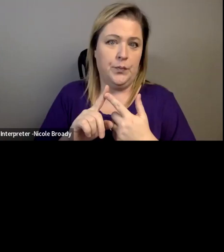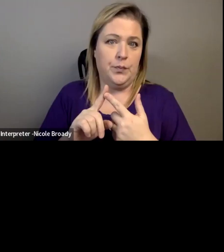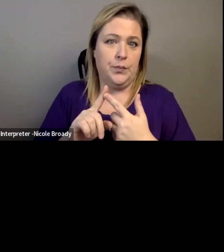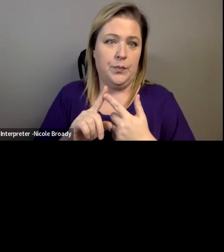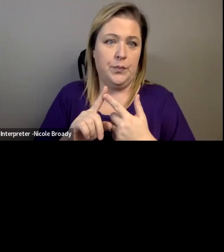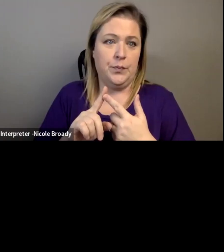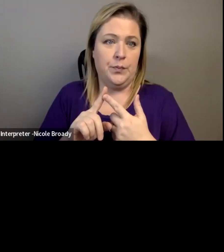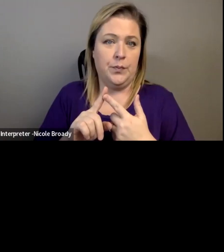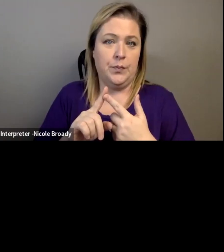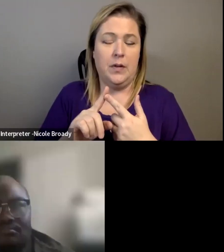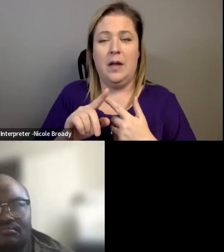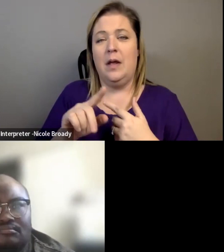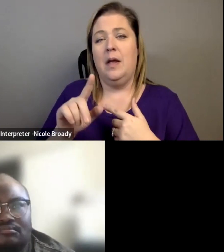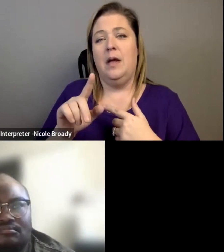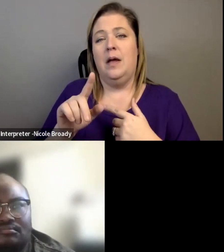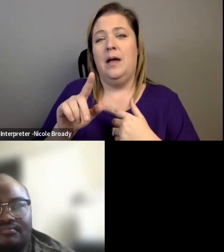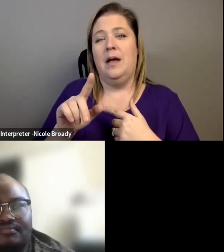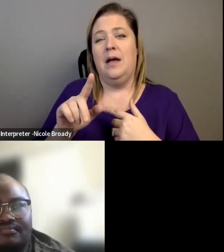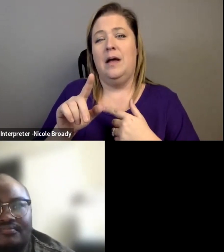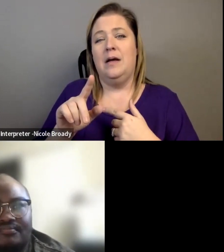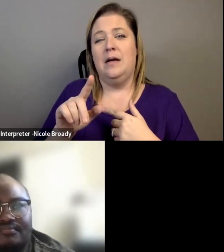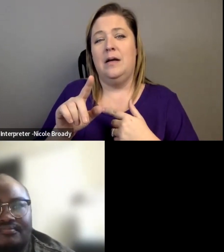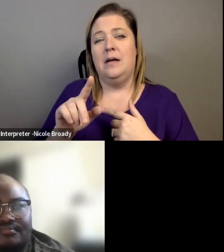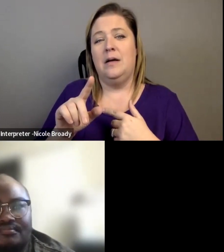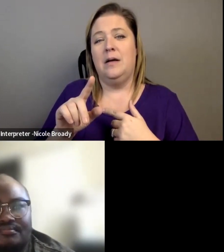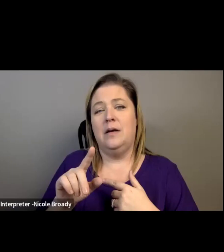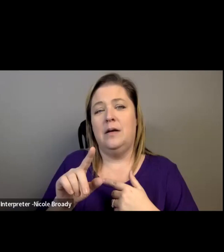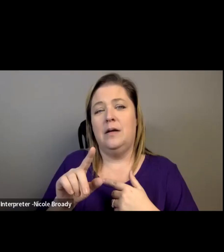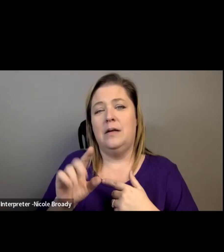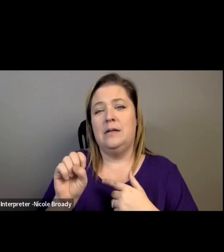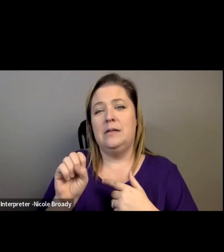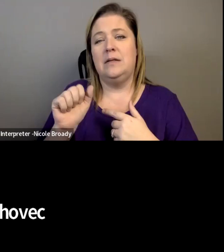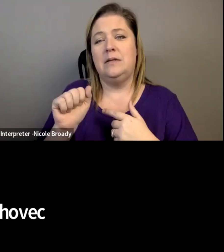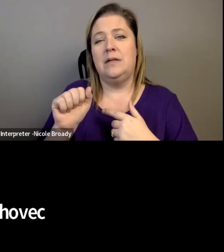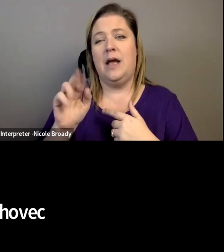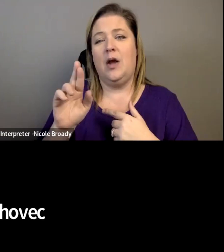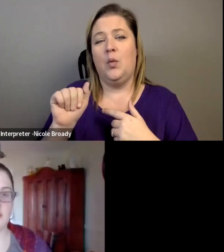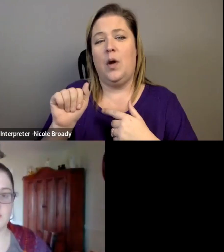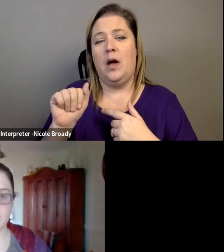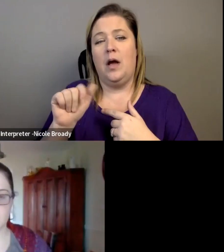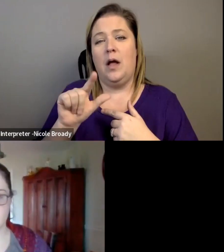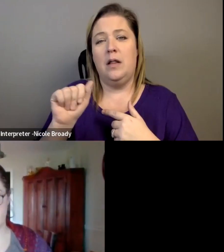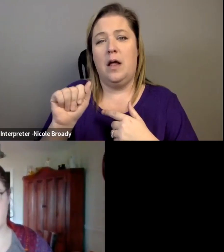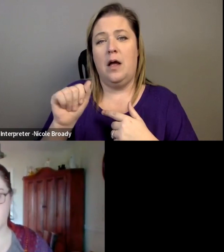panelist, Sarah Vlahovic, who is going to is going to be